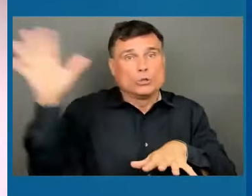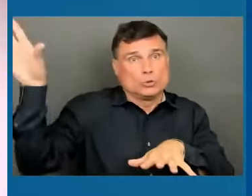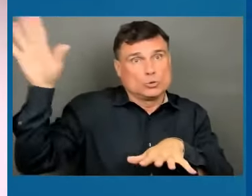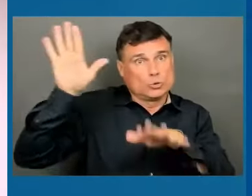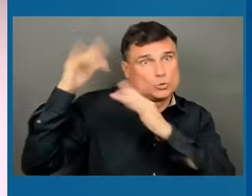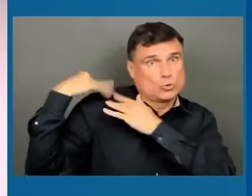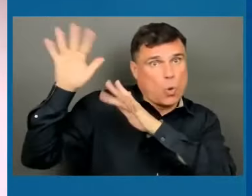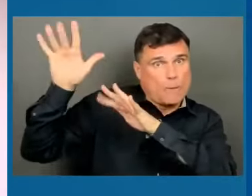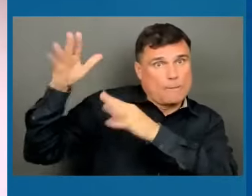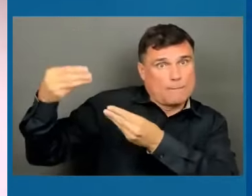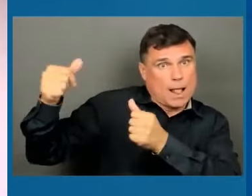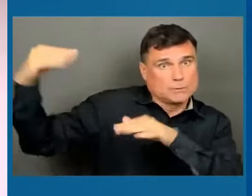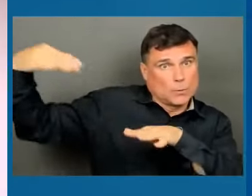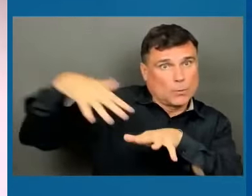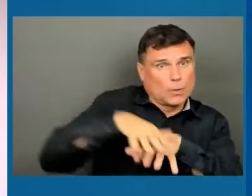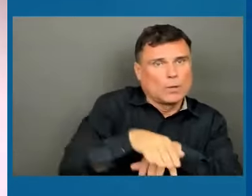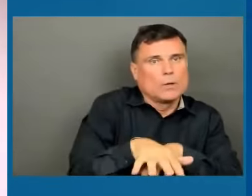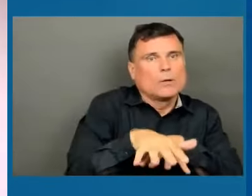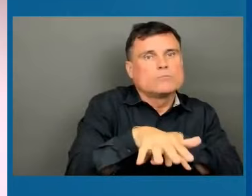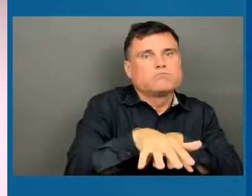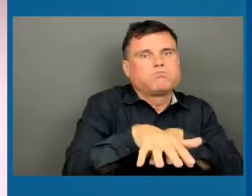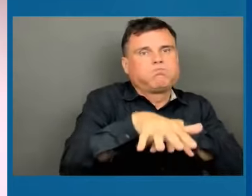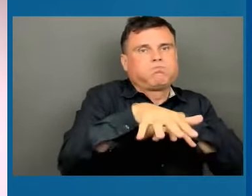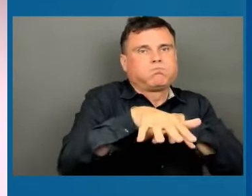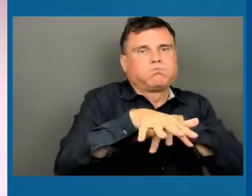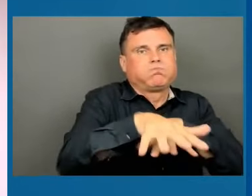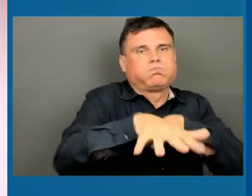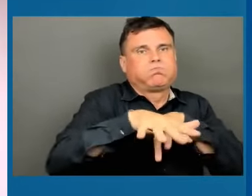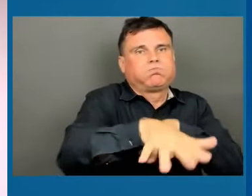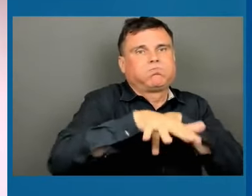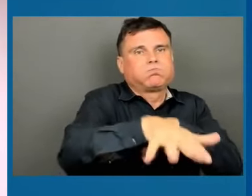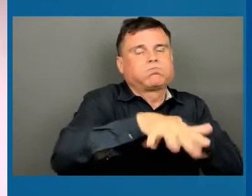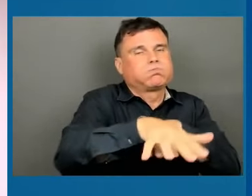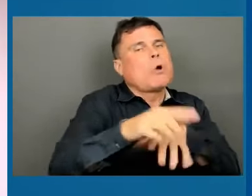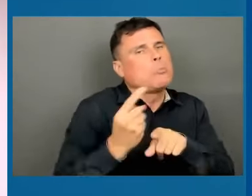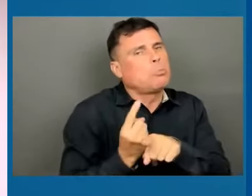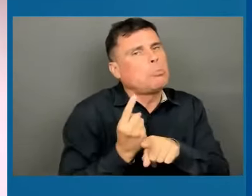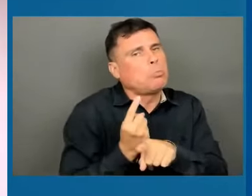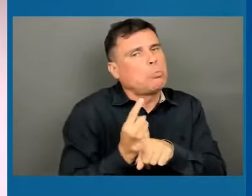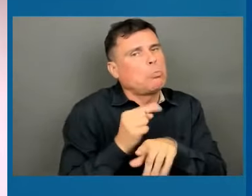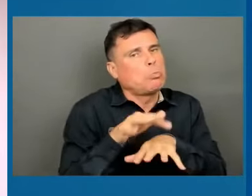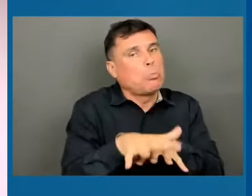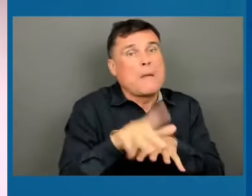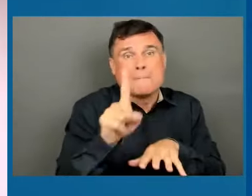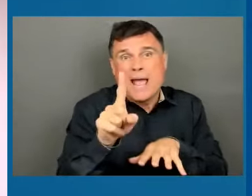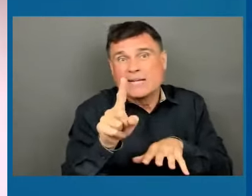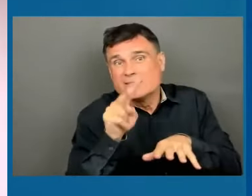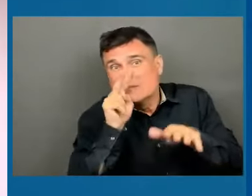a year-to-year basis. This brings us into the critical window for the season across the